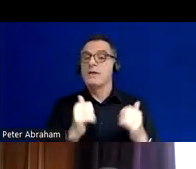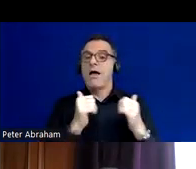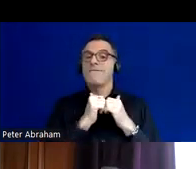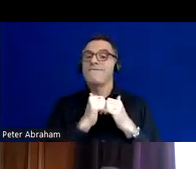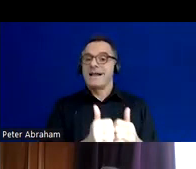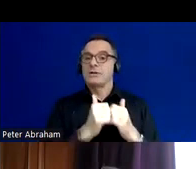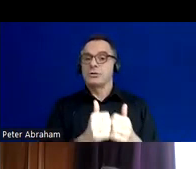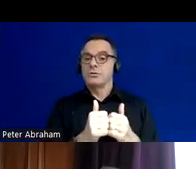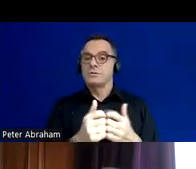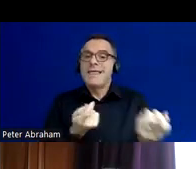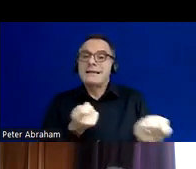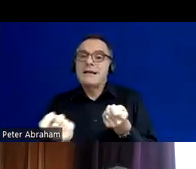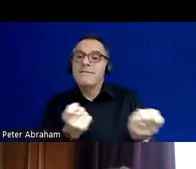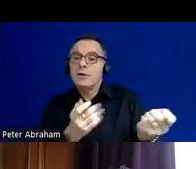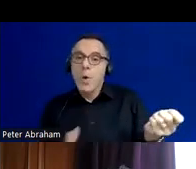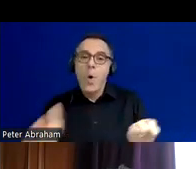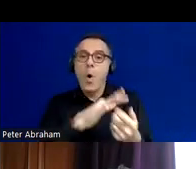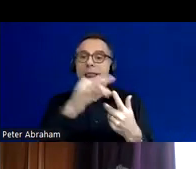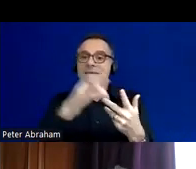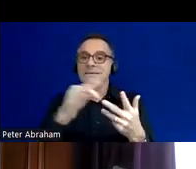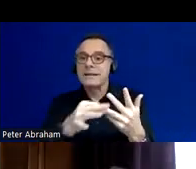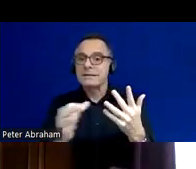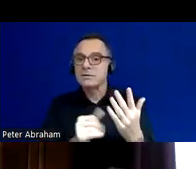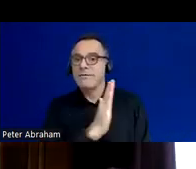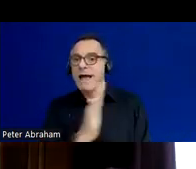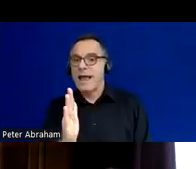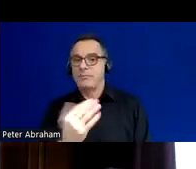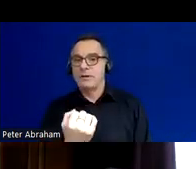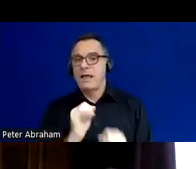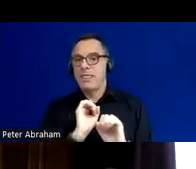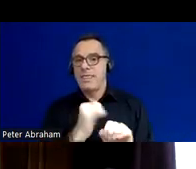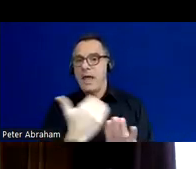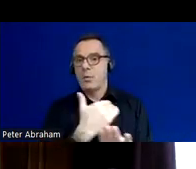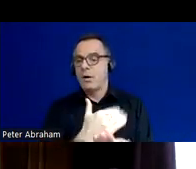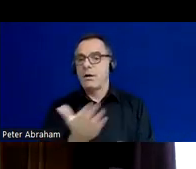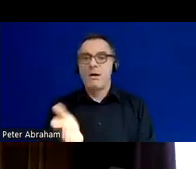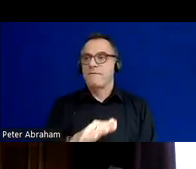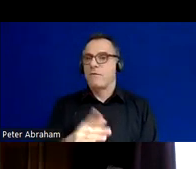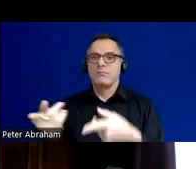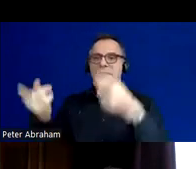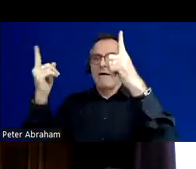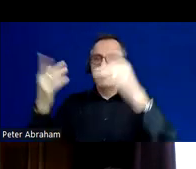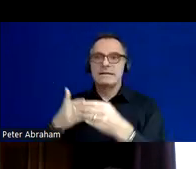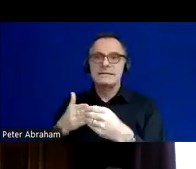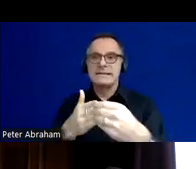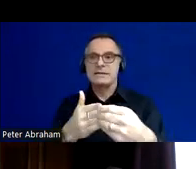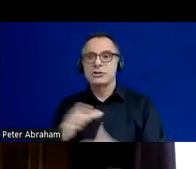aspects of the libraries work, from governance and leadership, through to recruitment, how we work